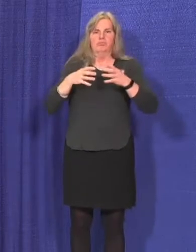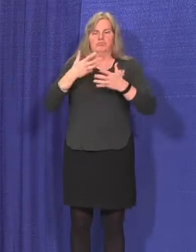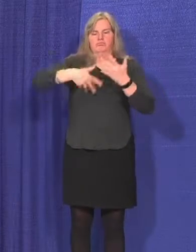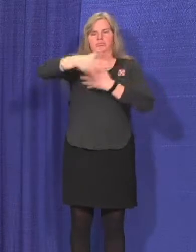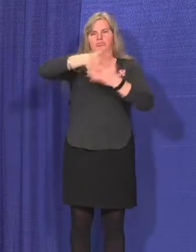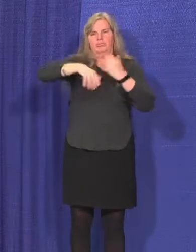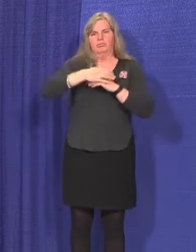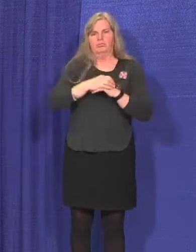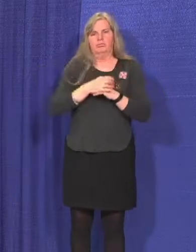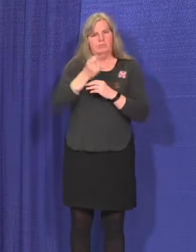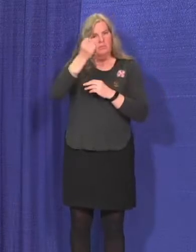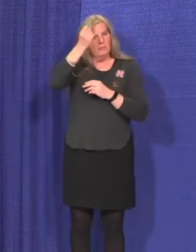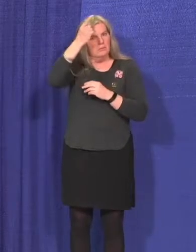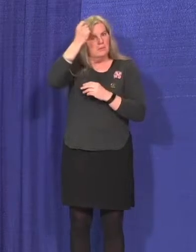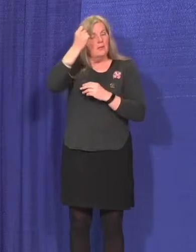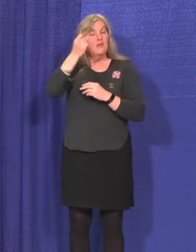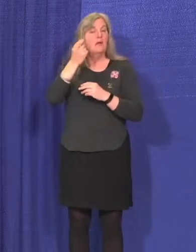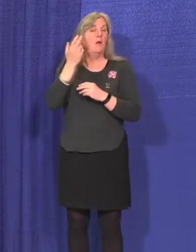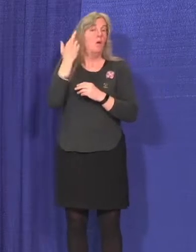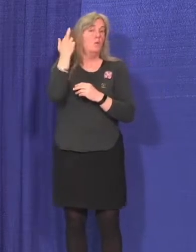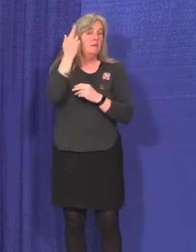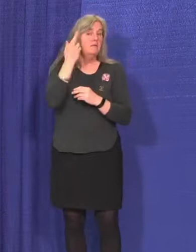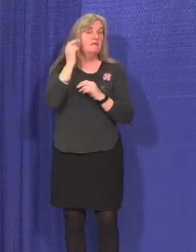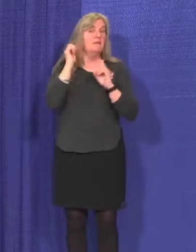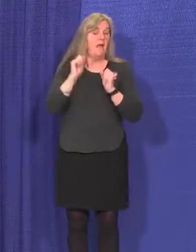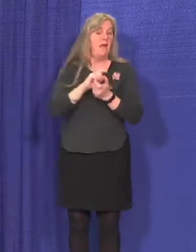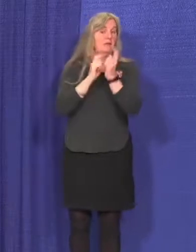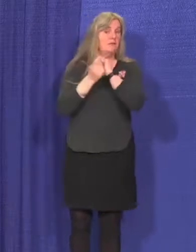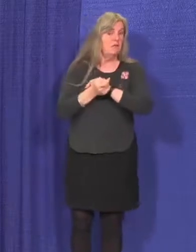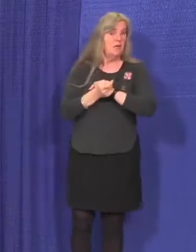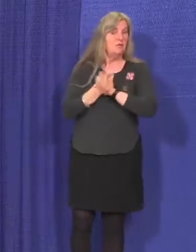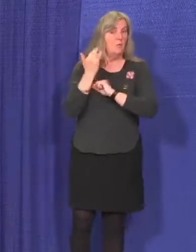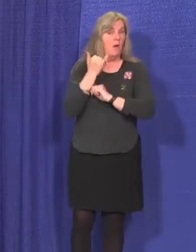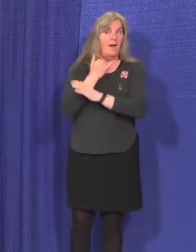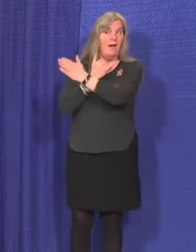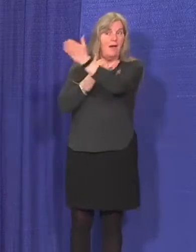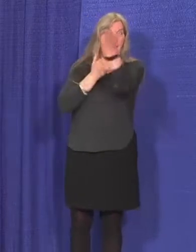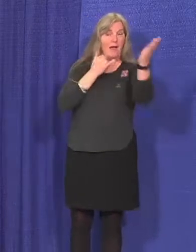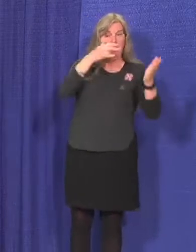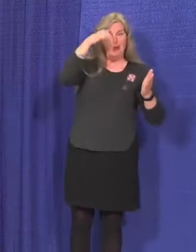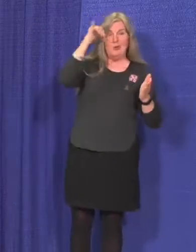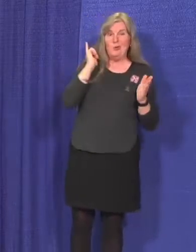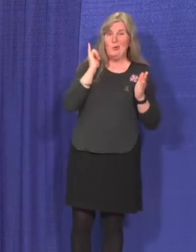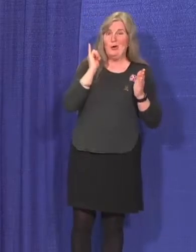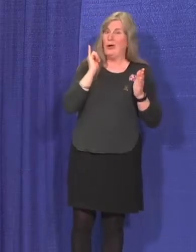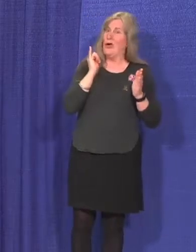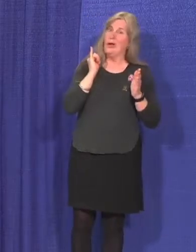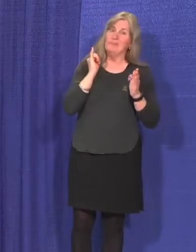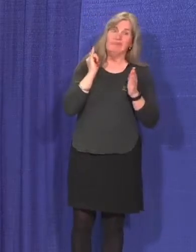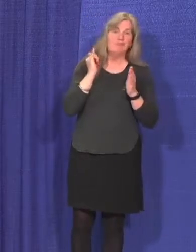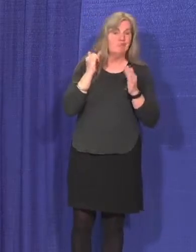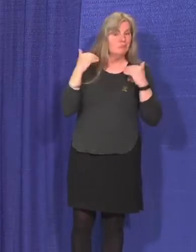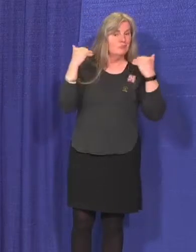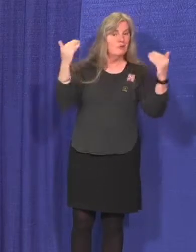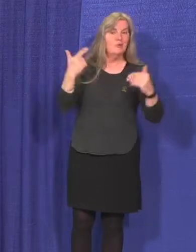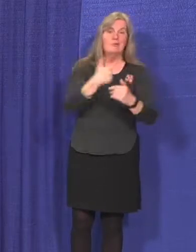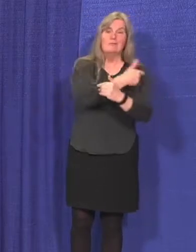the near future perhaps similar to what we have seen in the Northwest Territories and as barbecue season and wedding